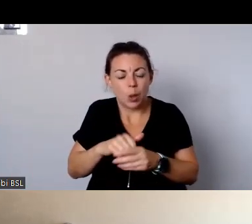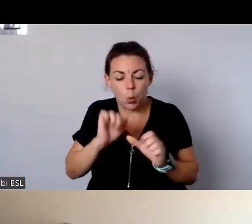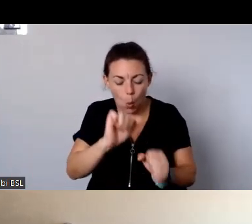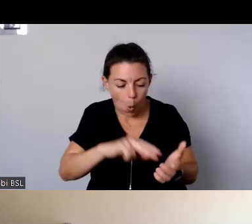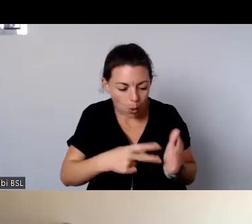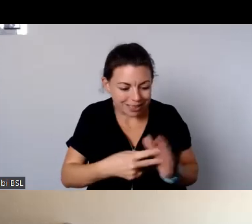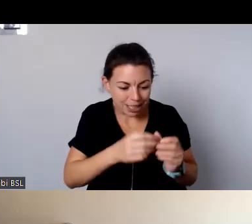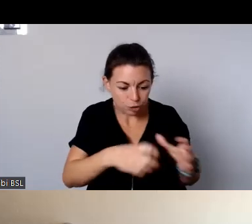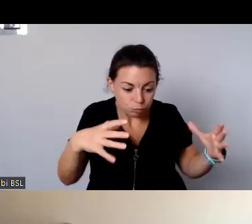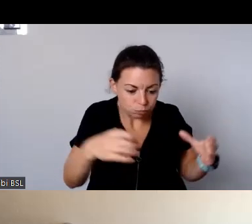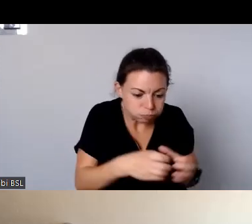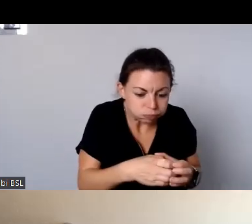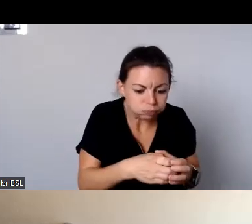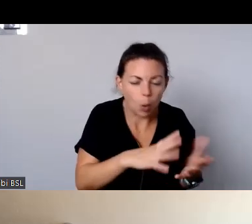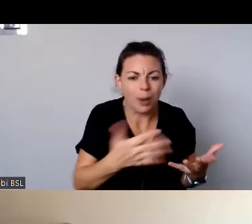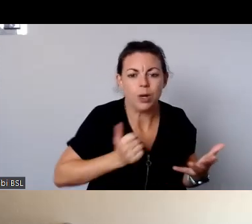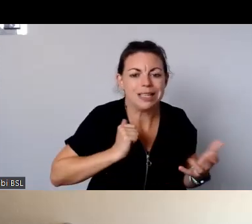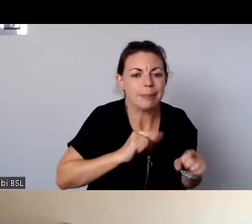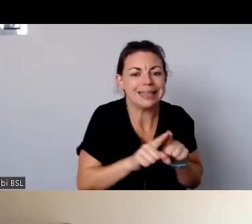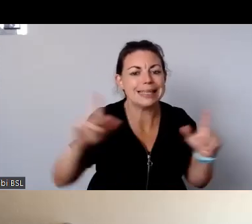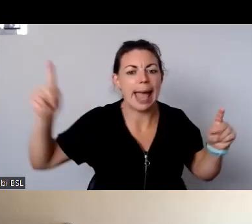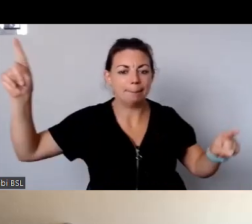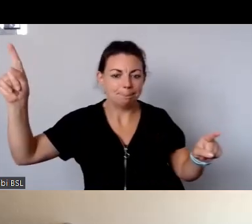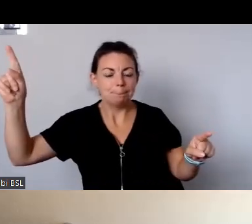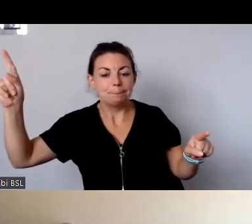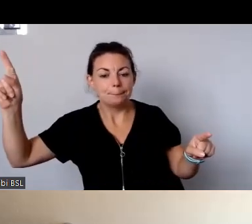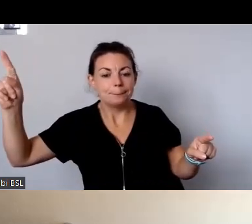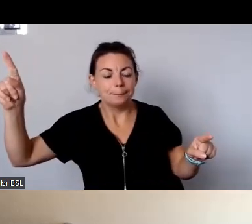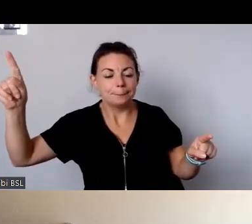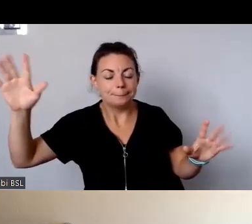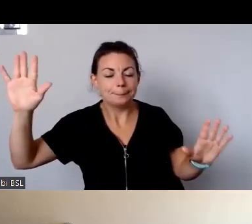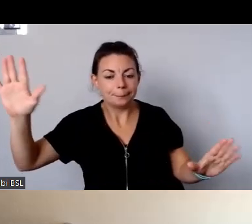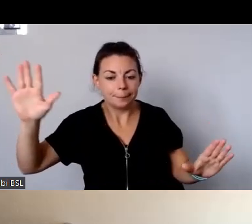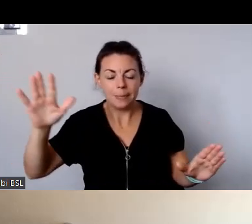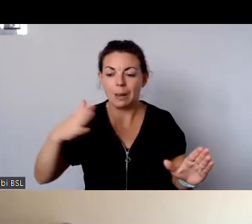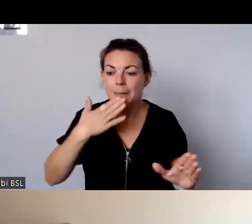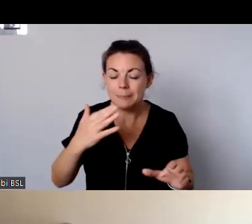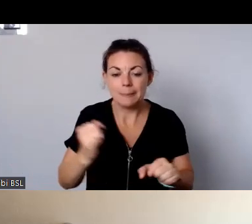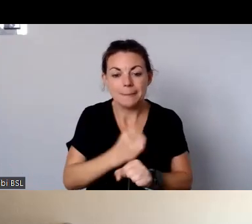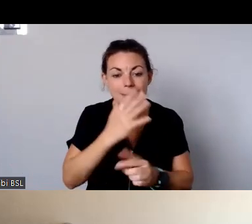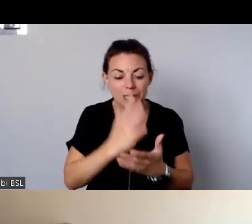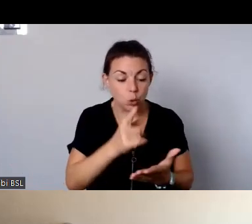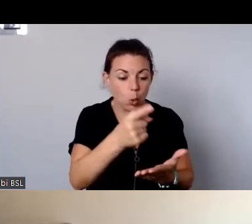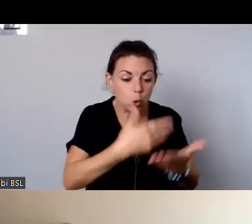If I can leave you with anything, it's making sure that in your entries you explain the context